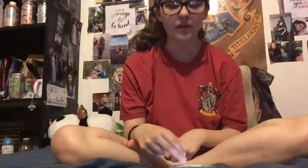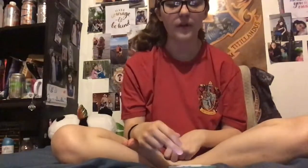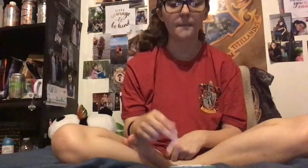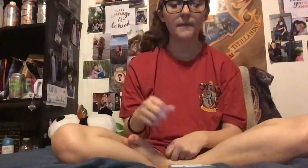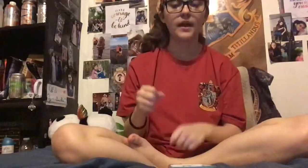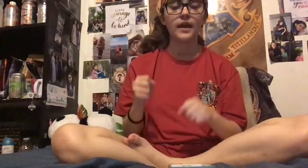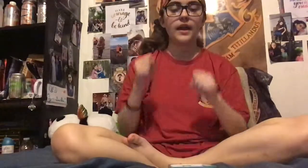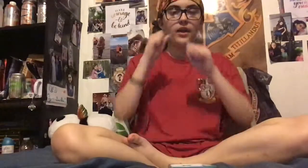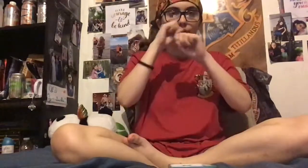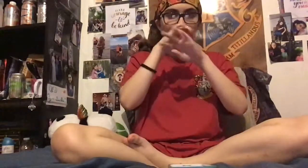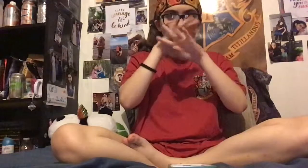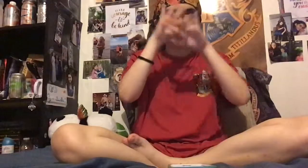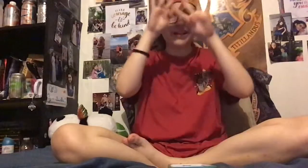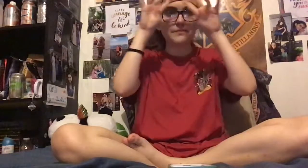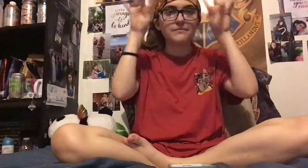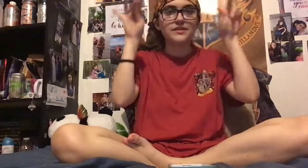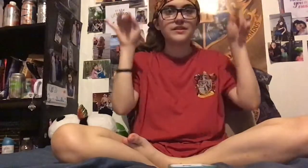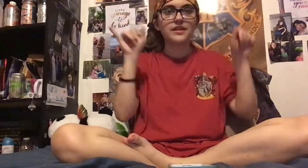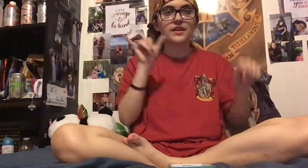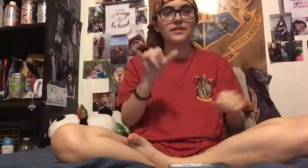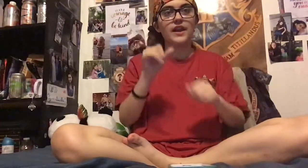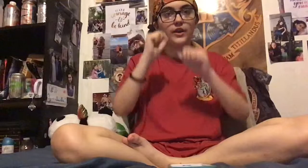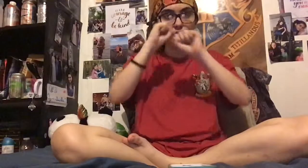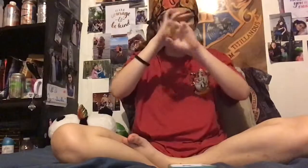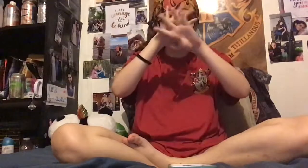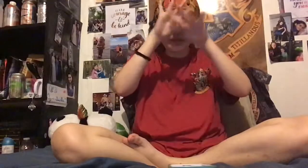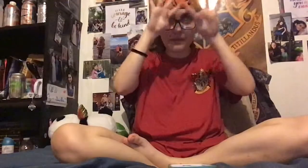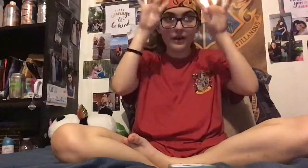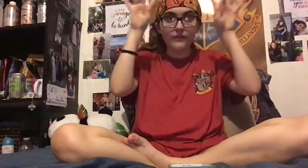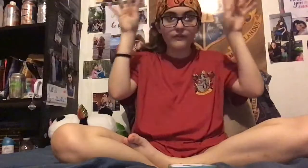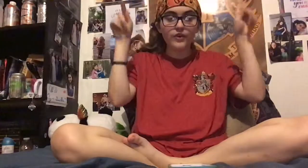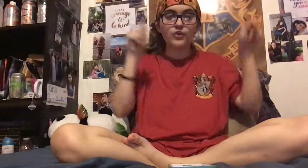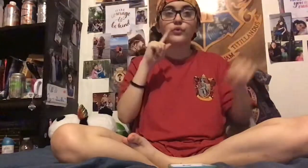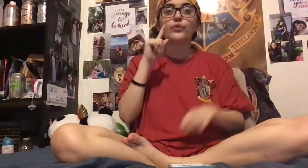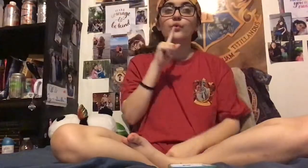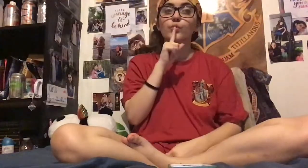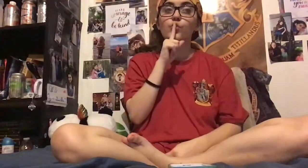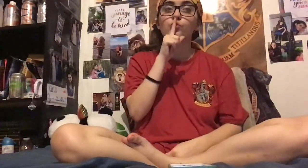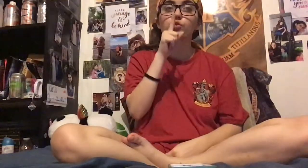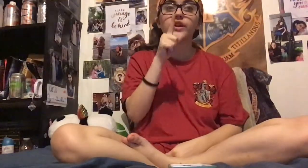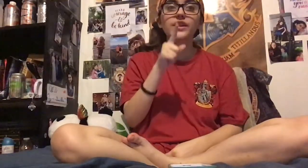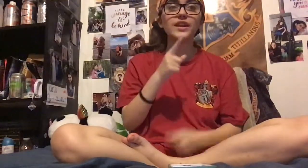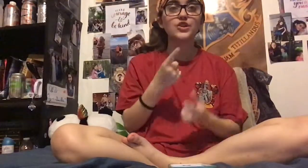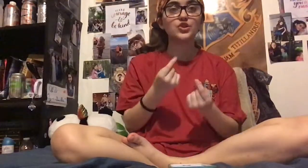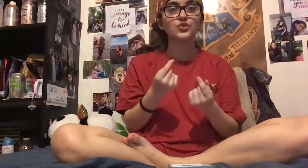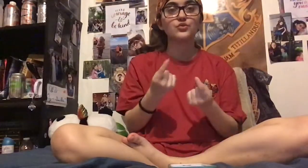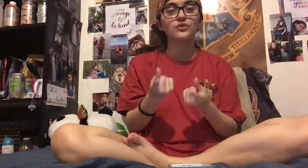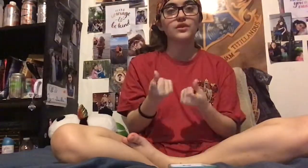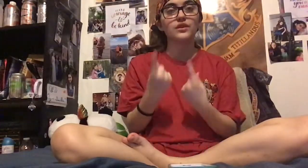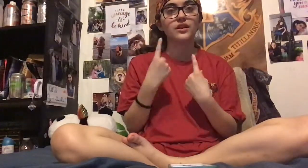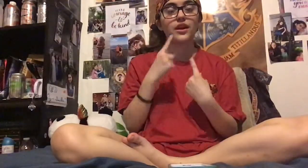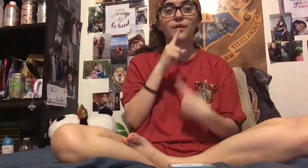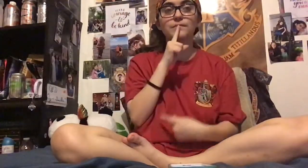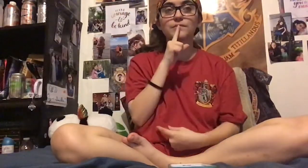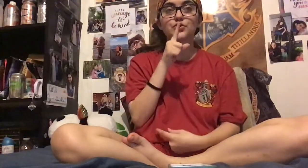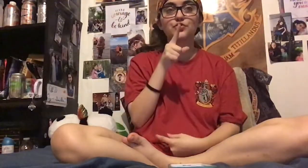And the dreams that you dream of Really do come true